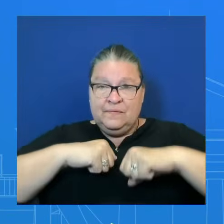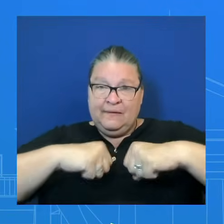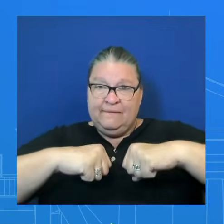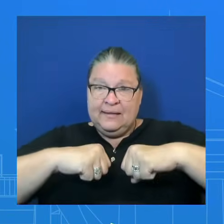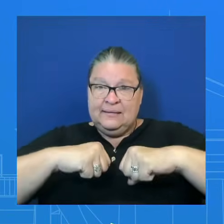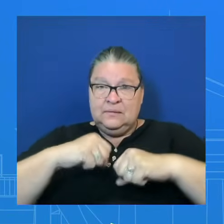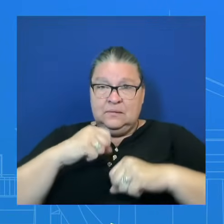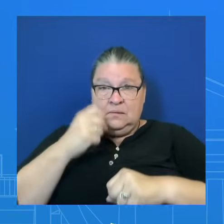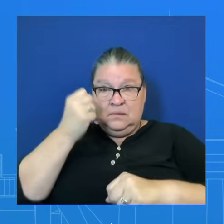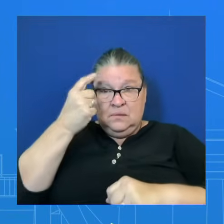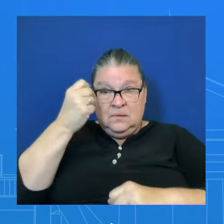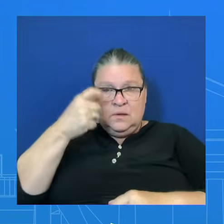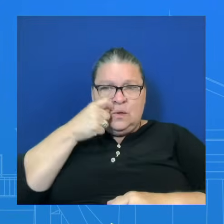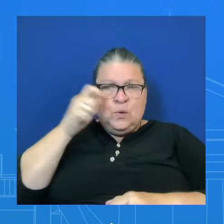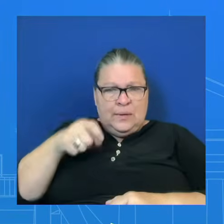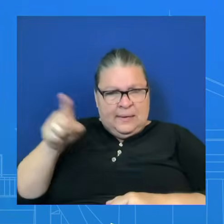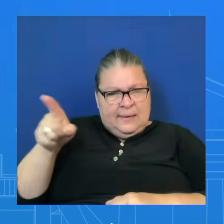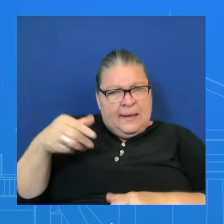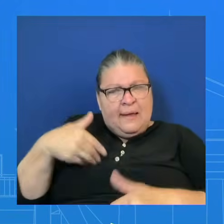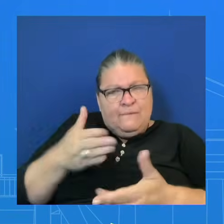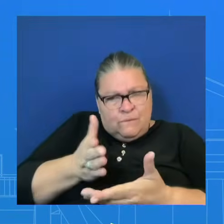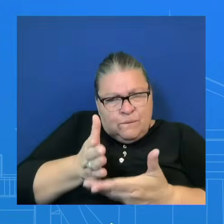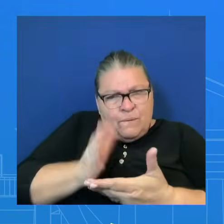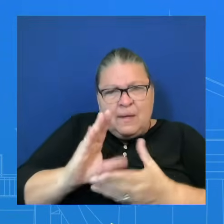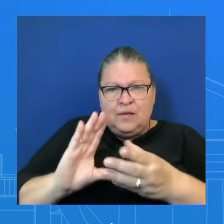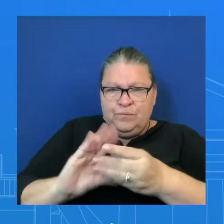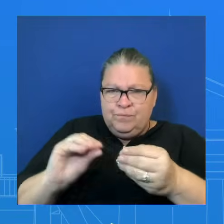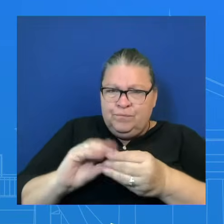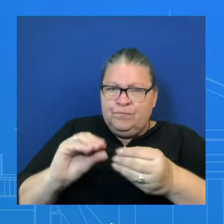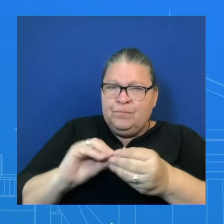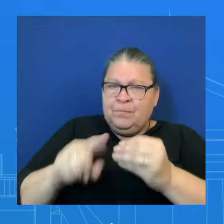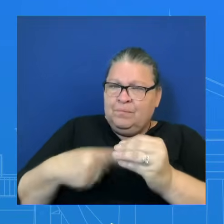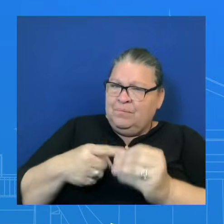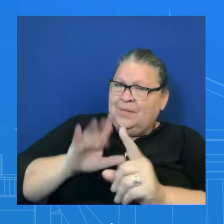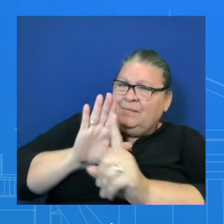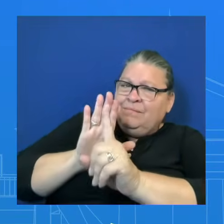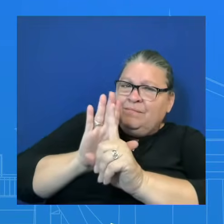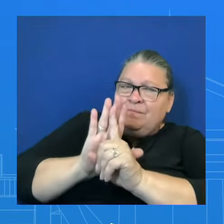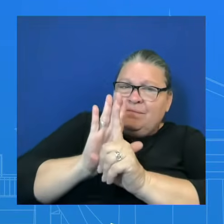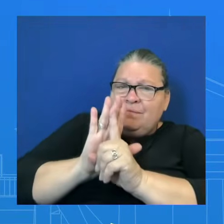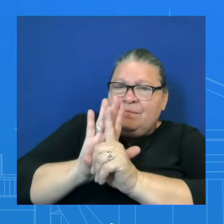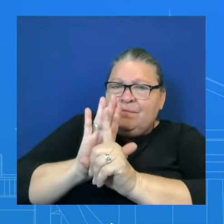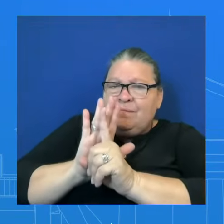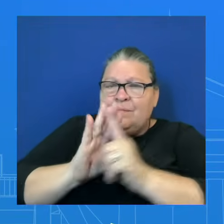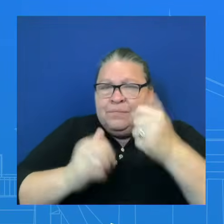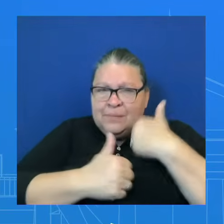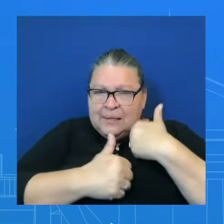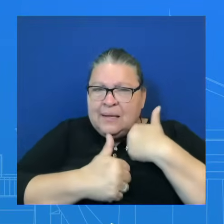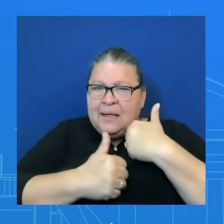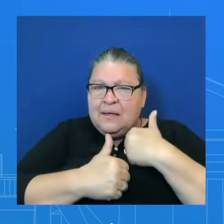and how they're conducting them and where and when. And I -- I just -- it wouldn't be appropriate for us to speak to that. The Press: Okay. And, secondly,